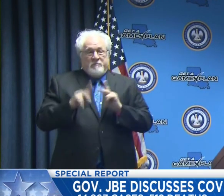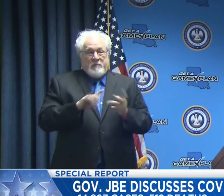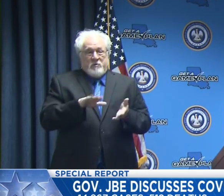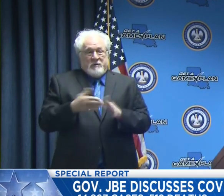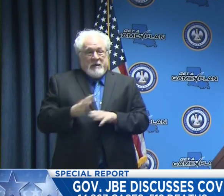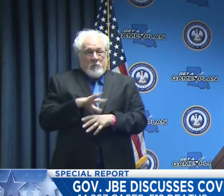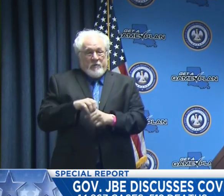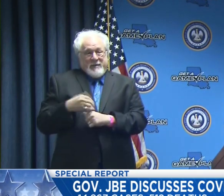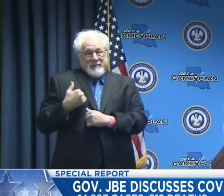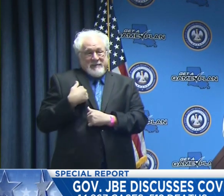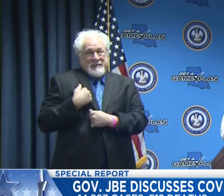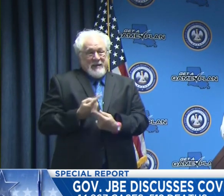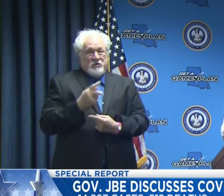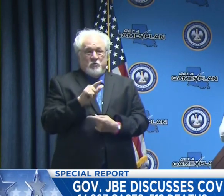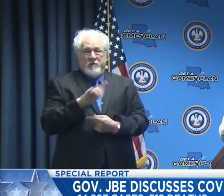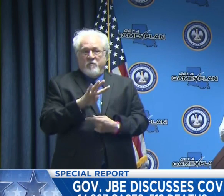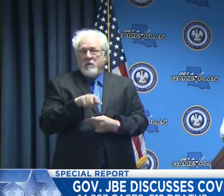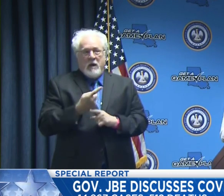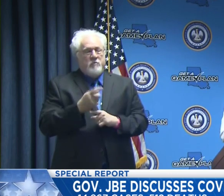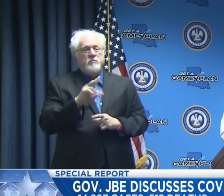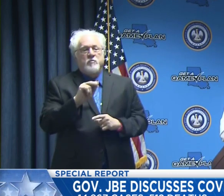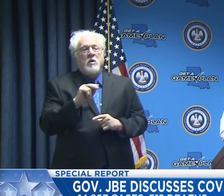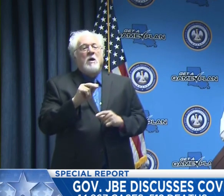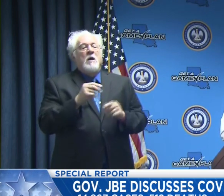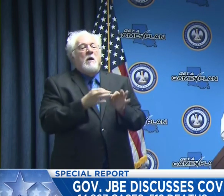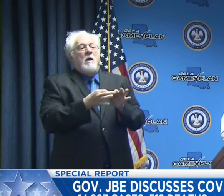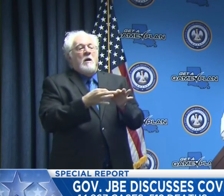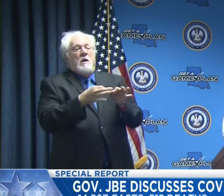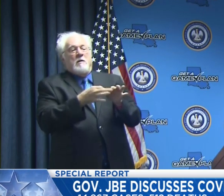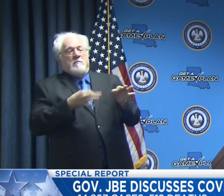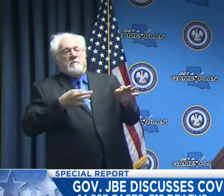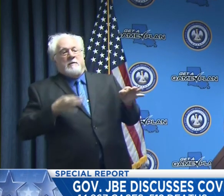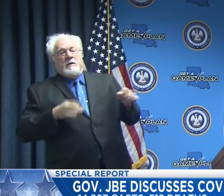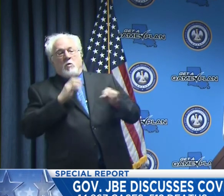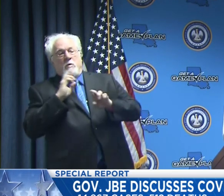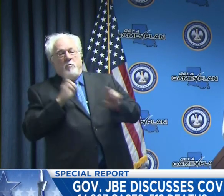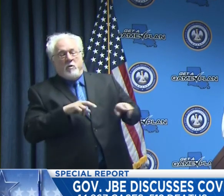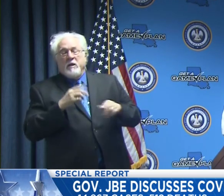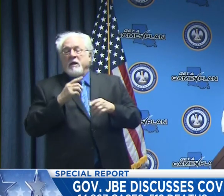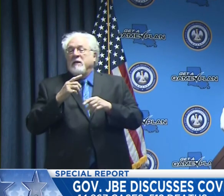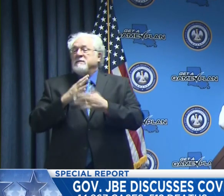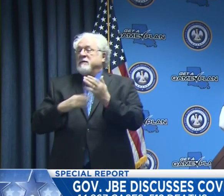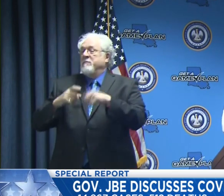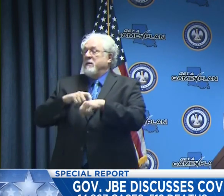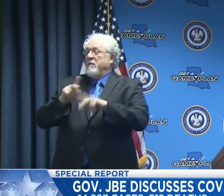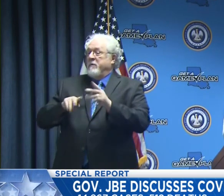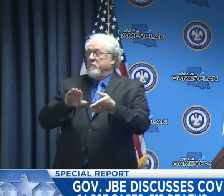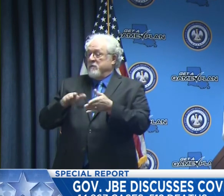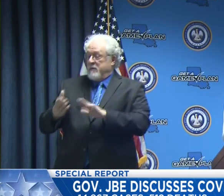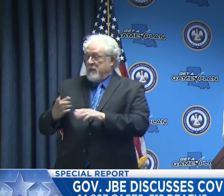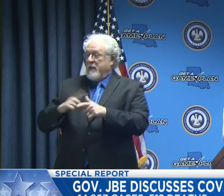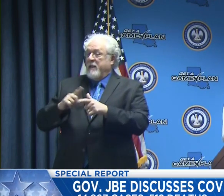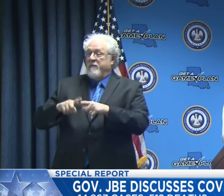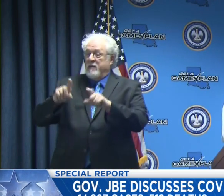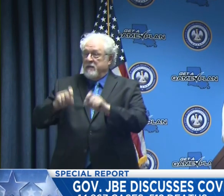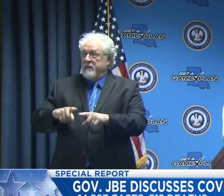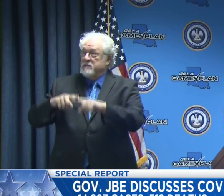IT DOESN'T MEAN THE NUMBER OF PEOPLE I JUST REPORTED AS HAVING DIED, DIED IN THE LAST 24 HOURS.